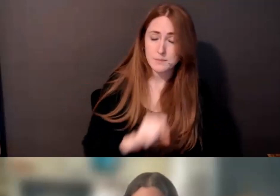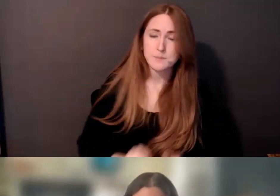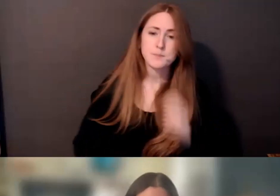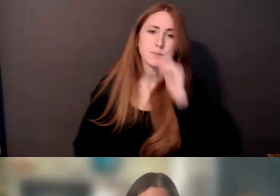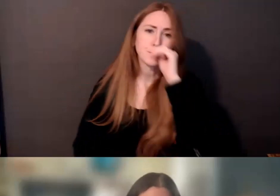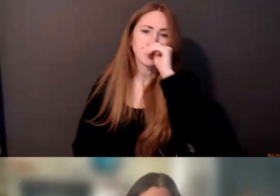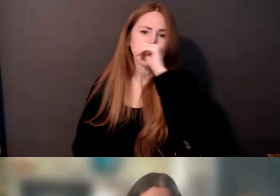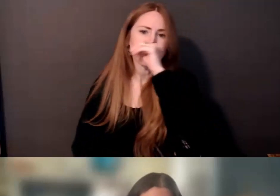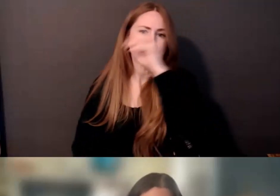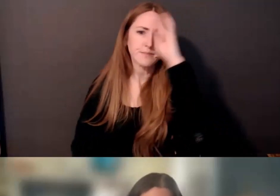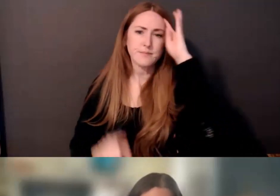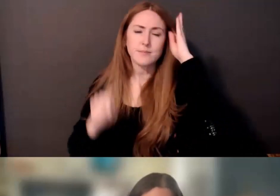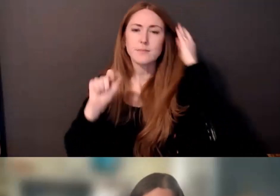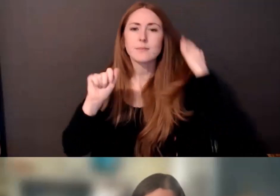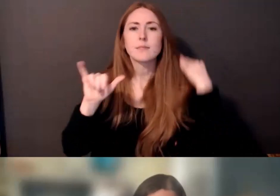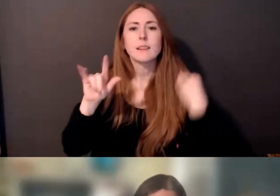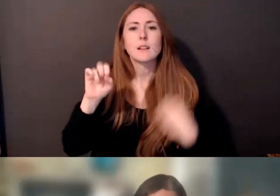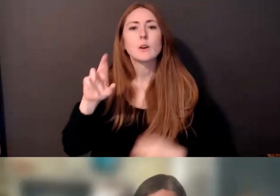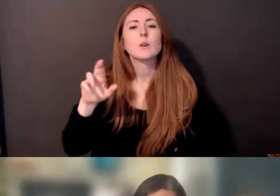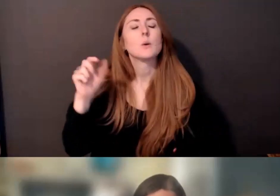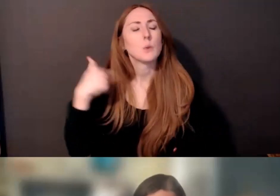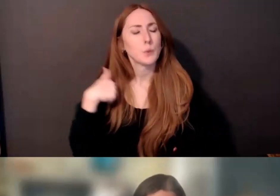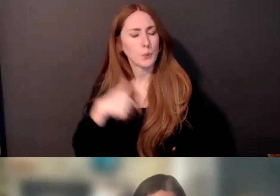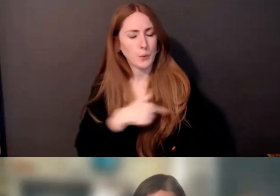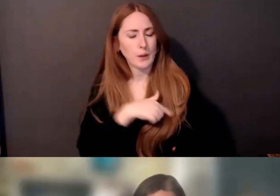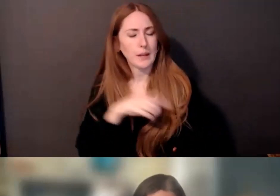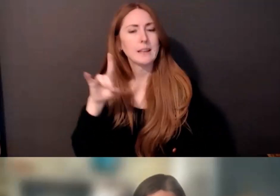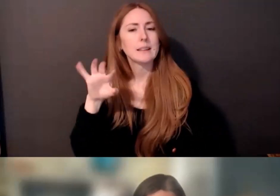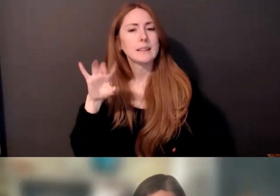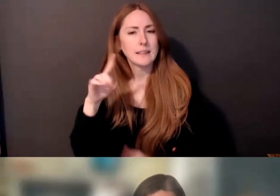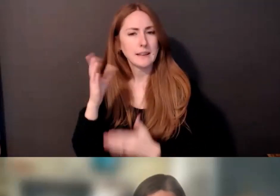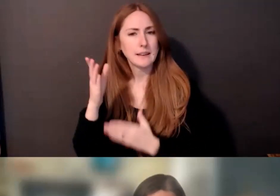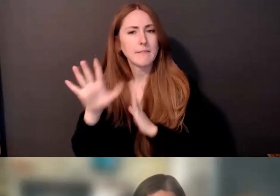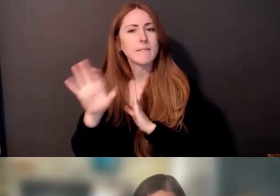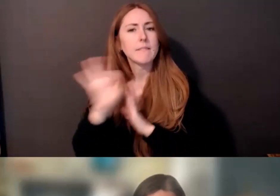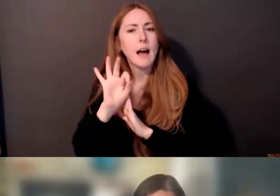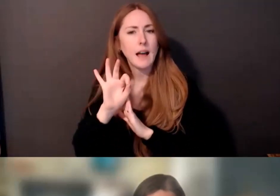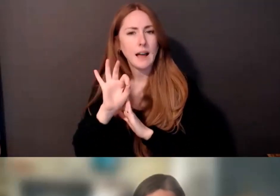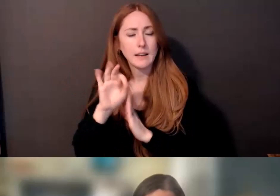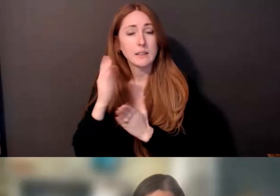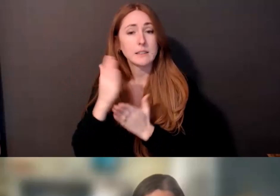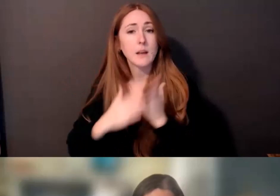did use tools, but we did not use them ourselves.